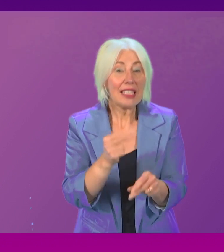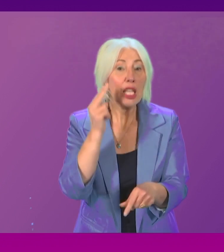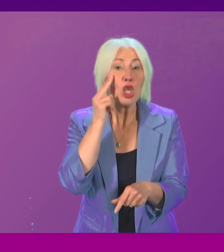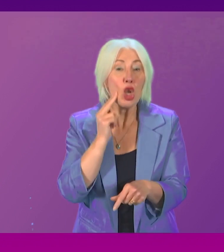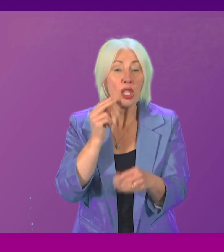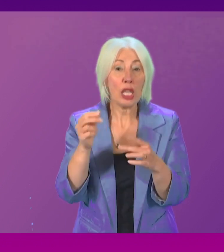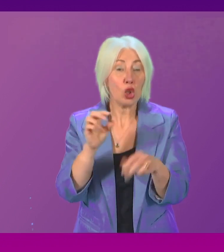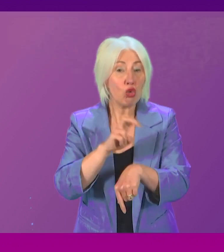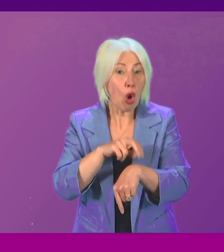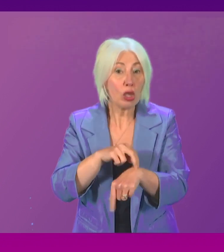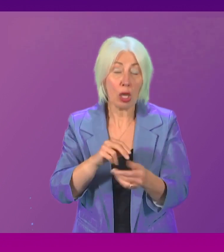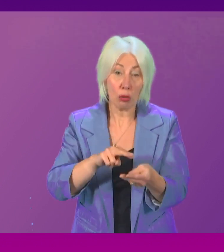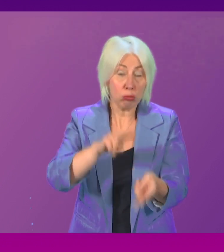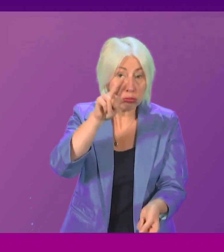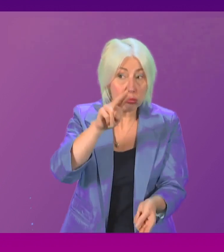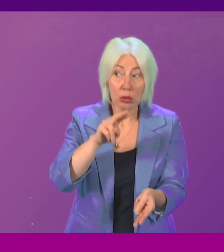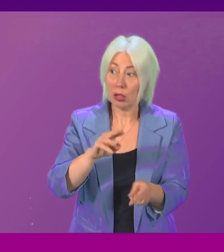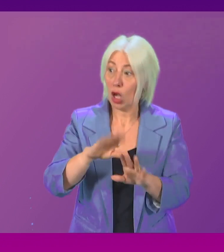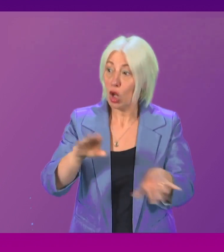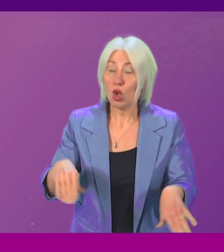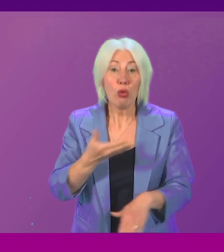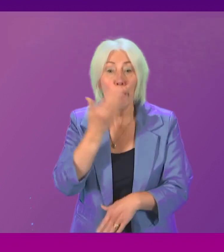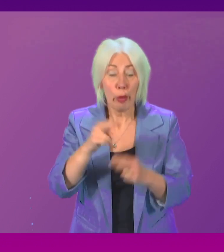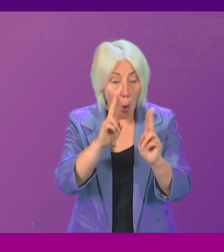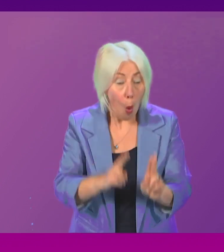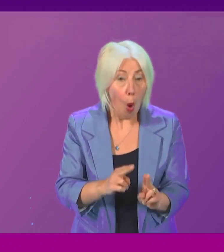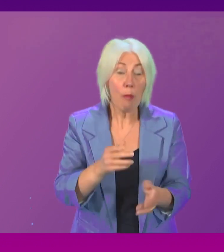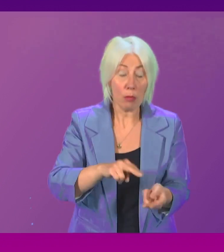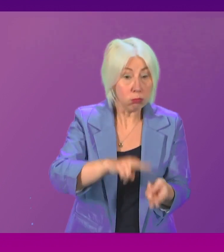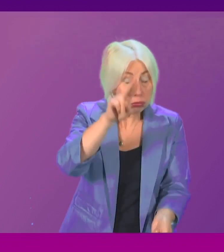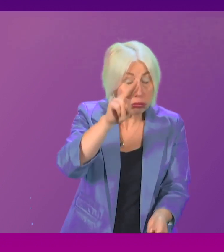levels of children without a home; record levels of homelessness—I could go on and